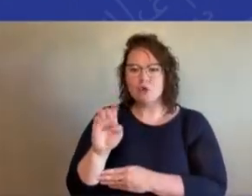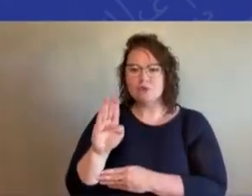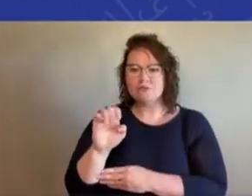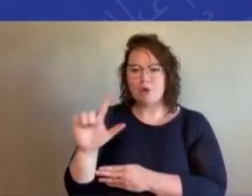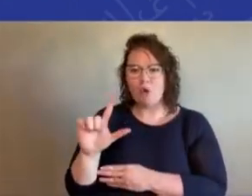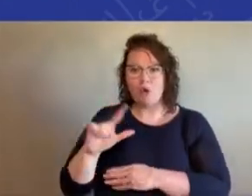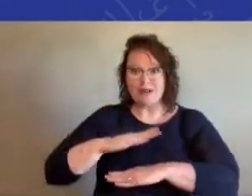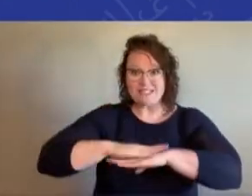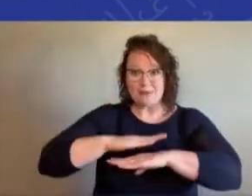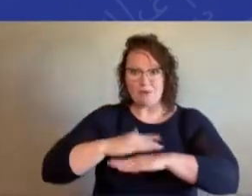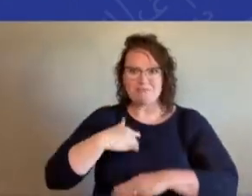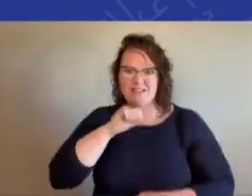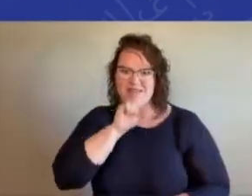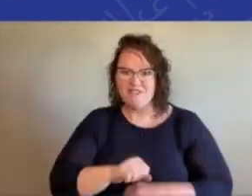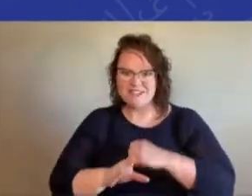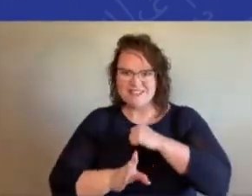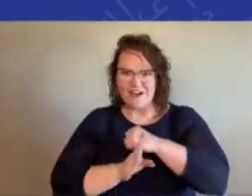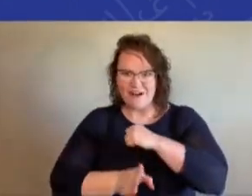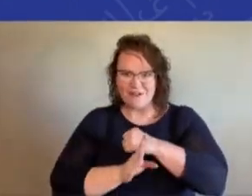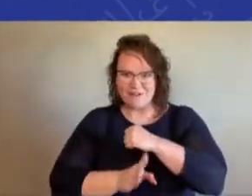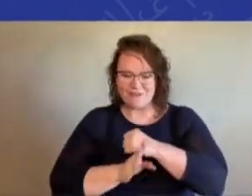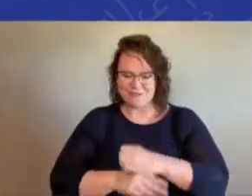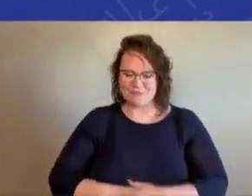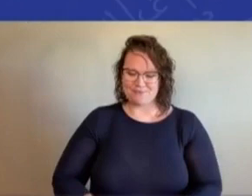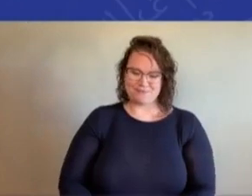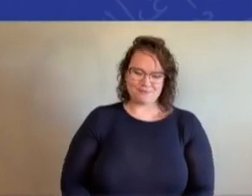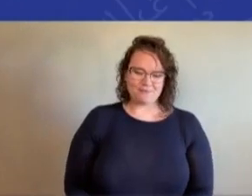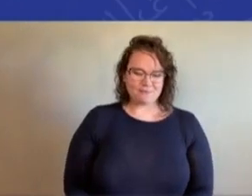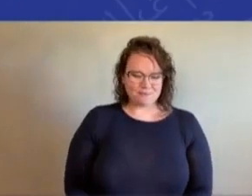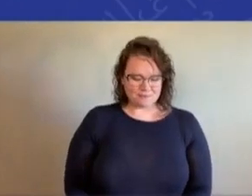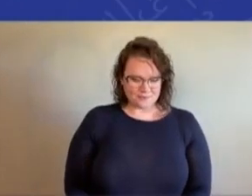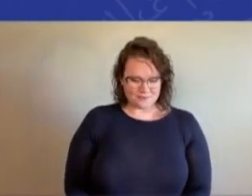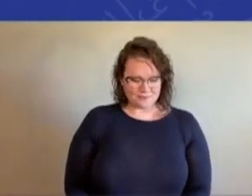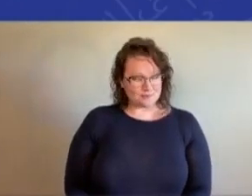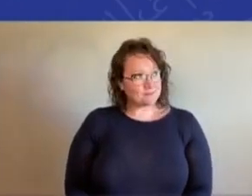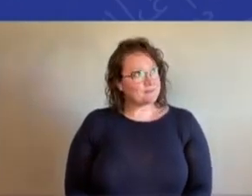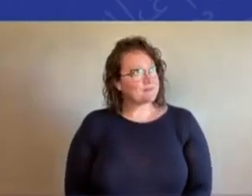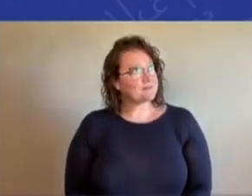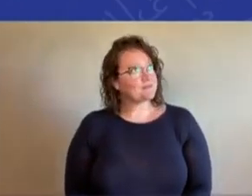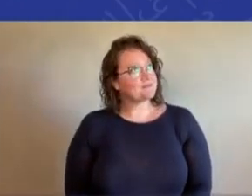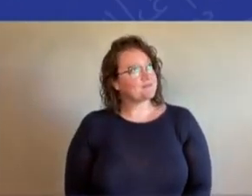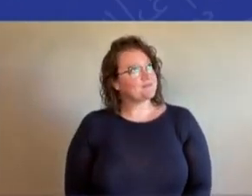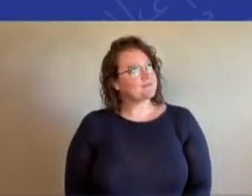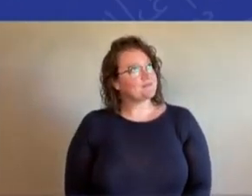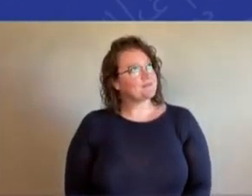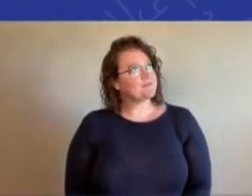Hi, my name is Allie. I made a foosball table. In my favorite sport to play a